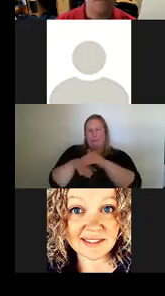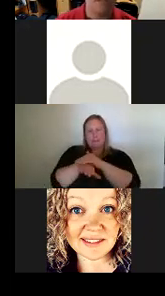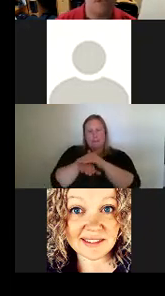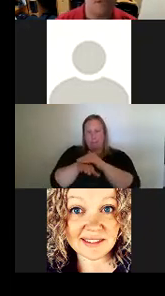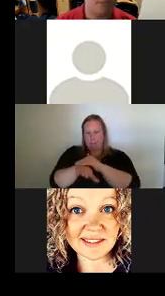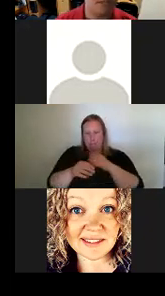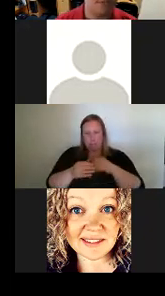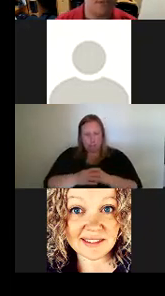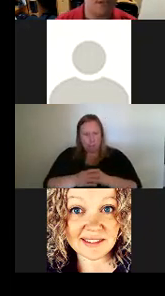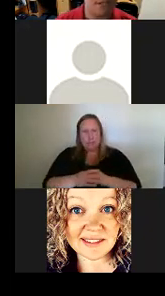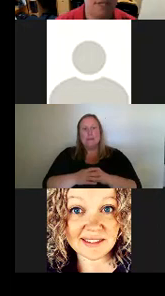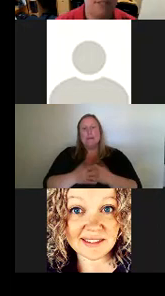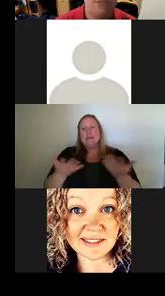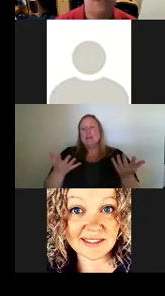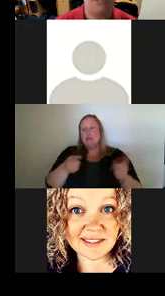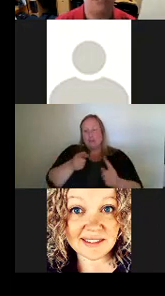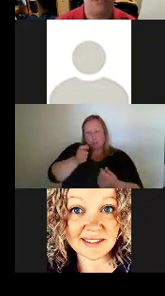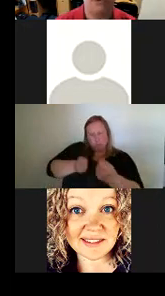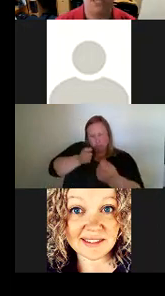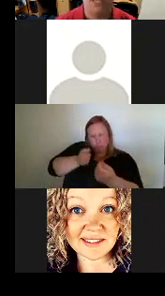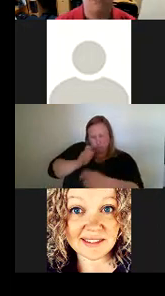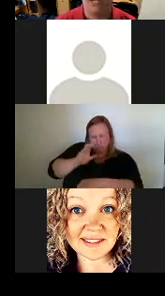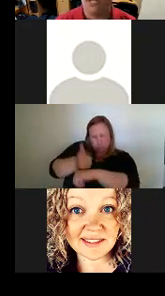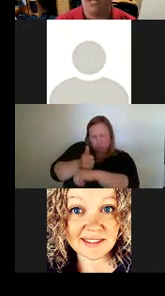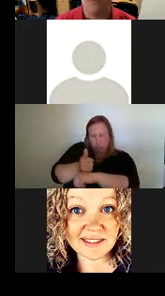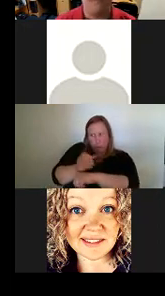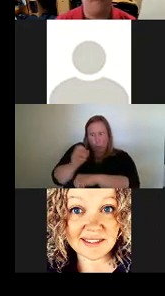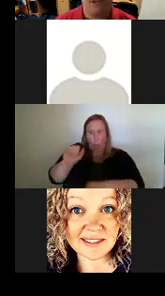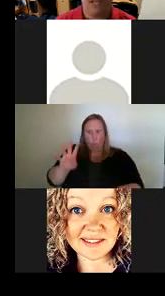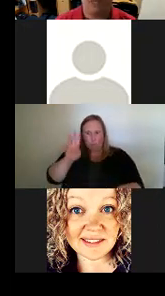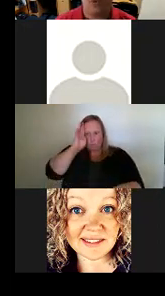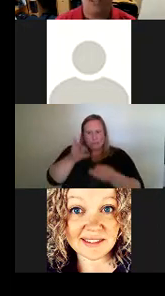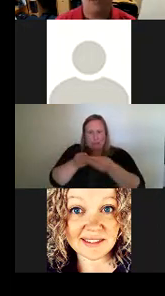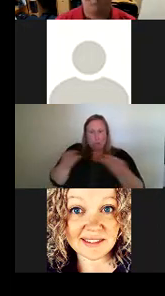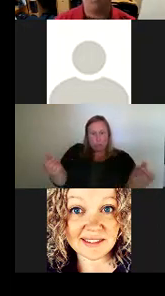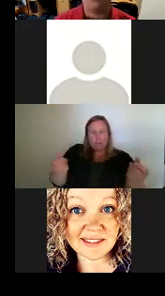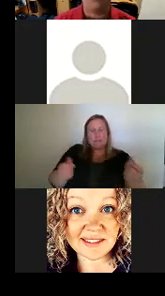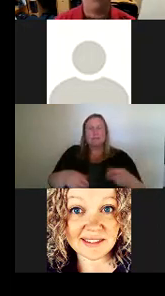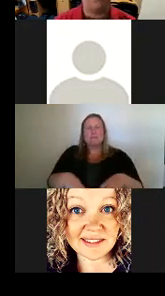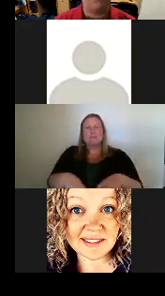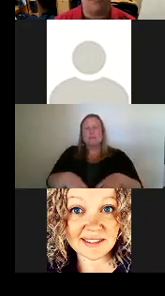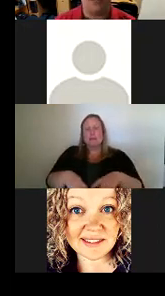IT MAY BE POSSIBLE TO CUSTOMIZE A SOLUTION. IT WILL VARY ON WHAT THE ISSUE IS.